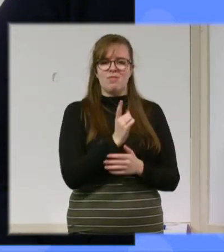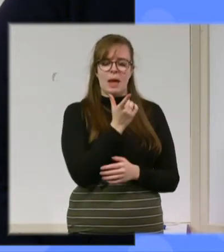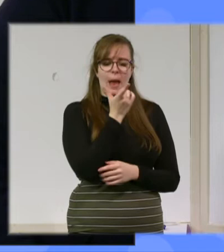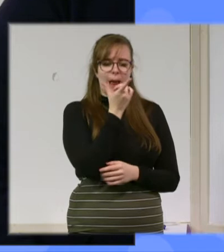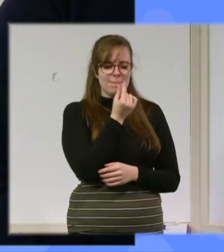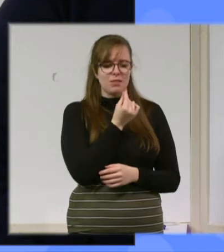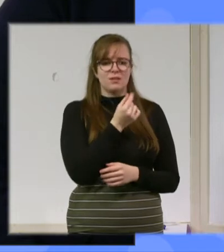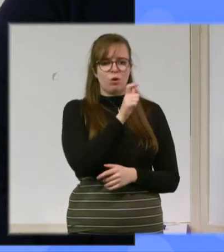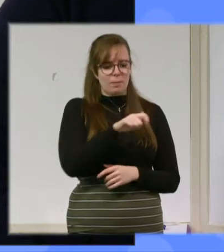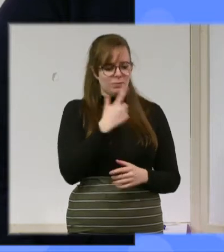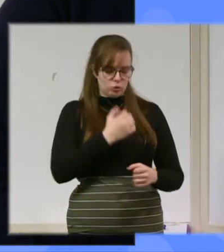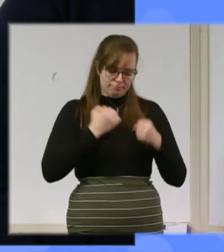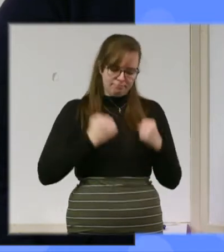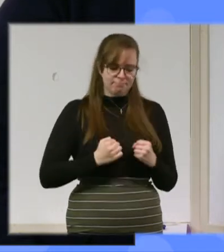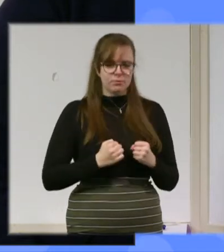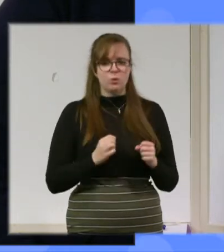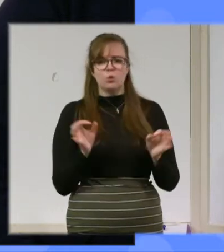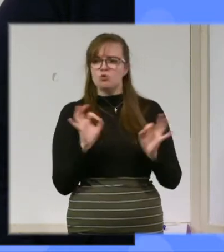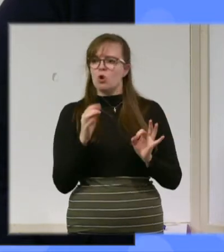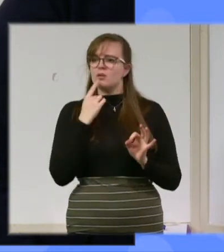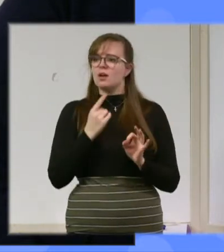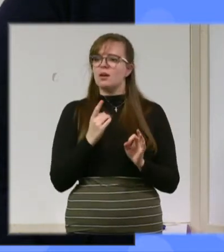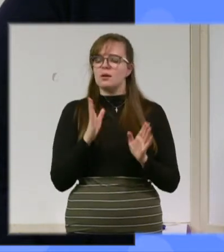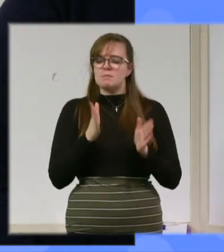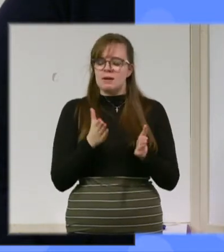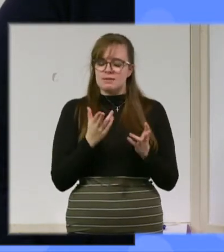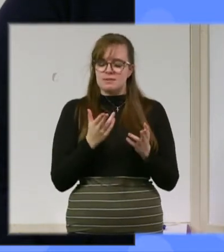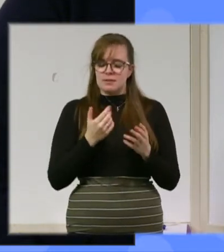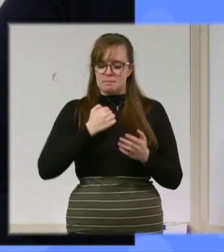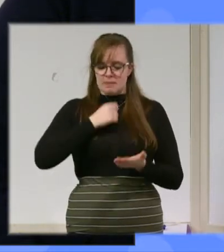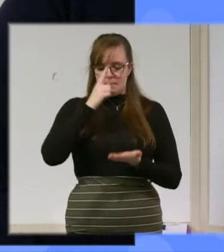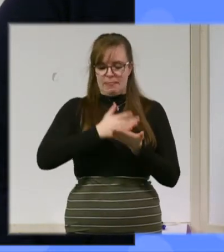nobody's asking anybody to sacrifice what they believe in but also to